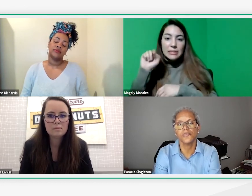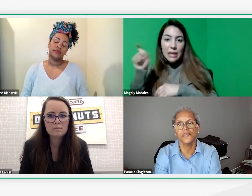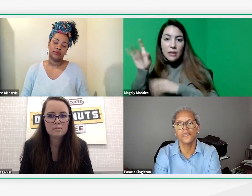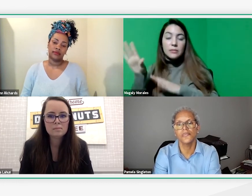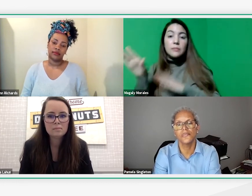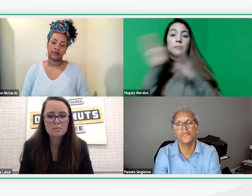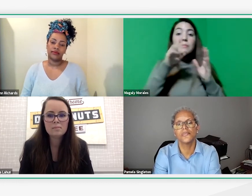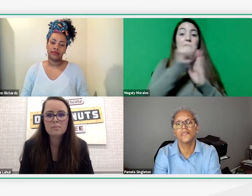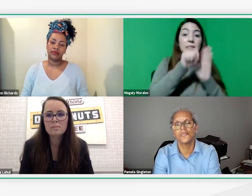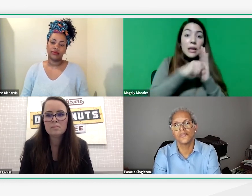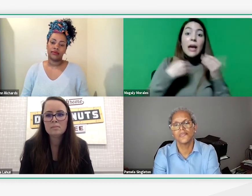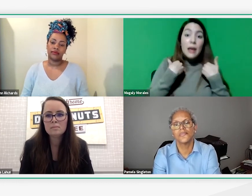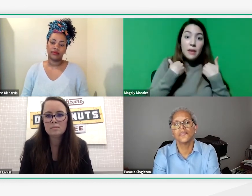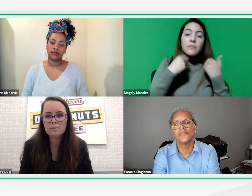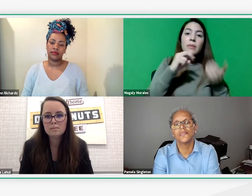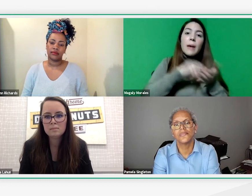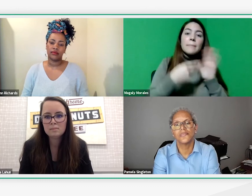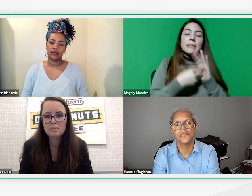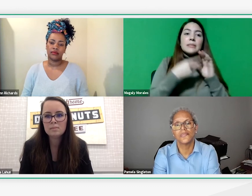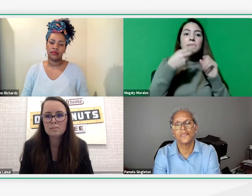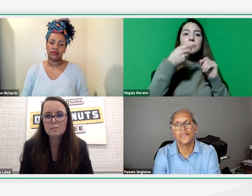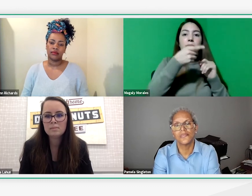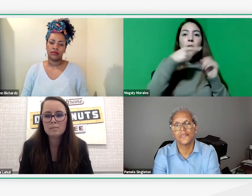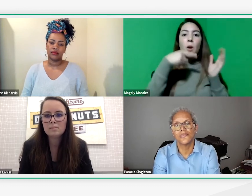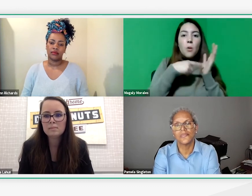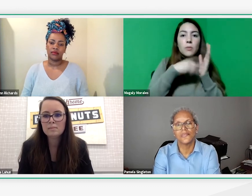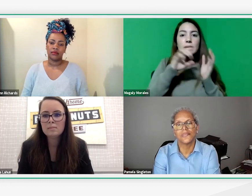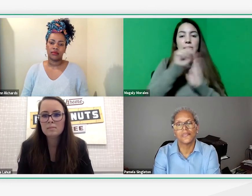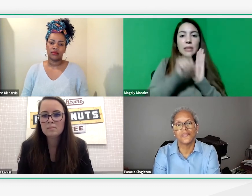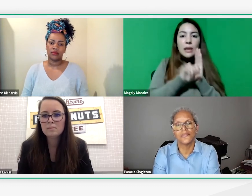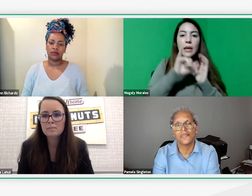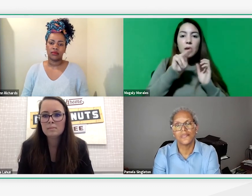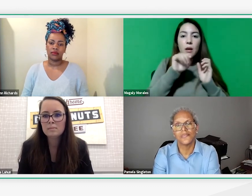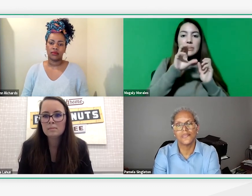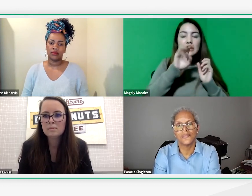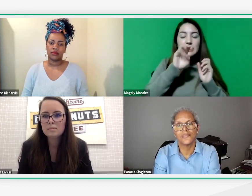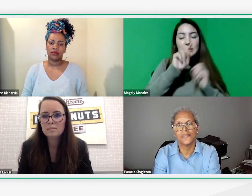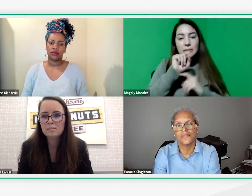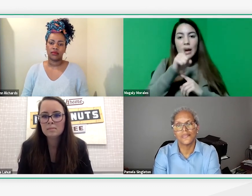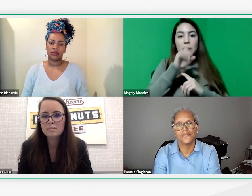So if that state didn't have income tax, and now your current state has income tax,